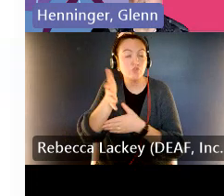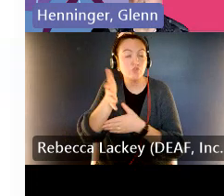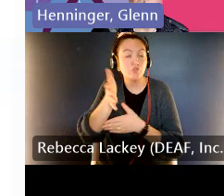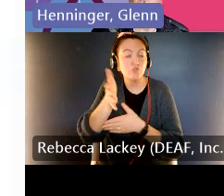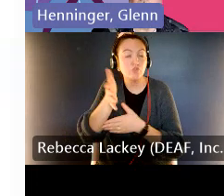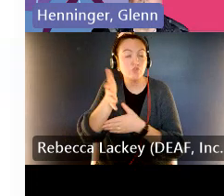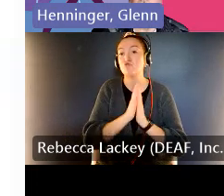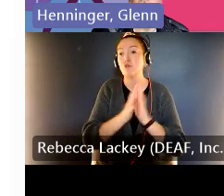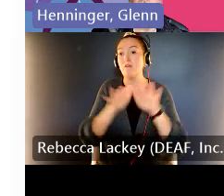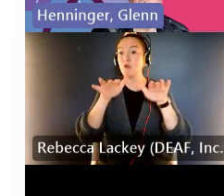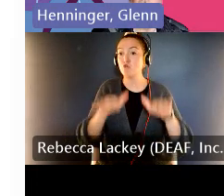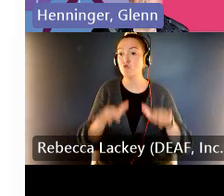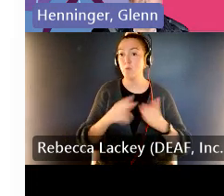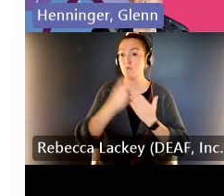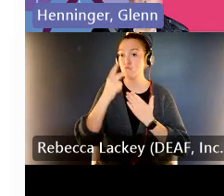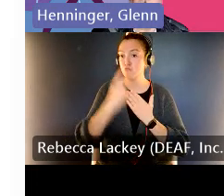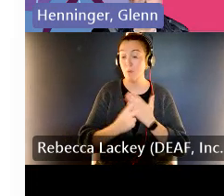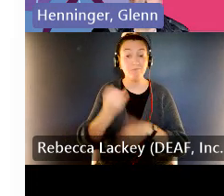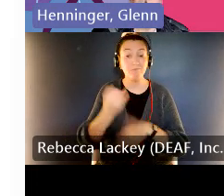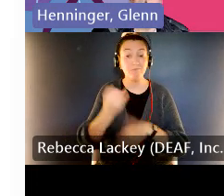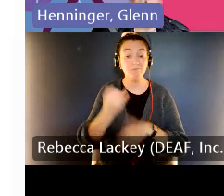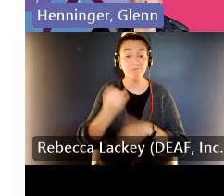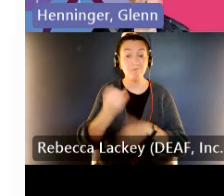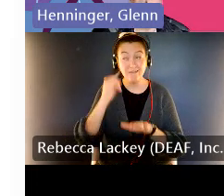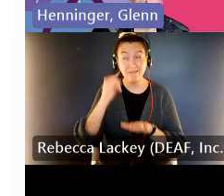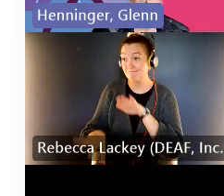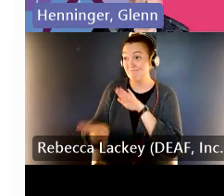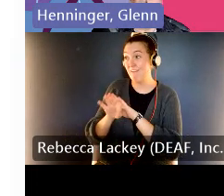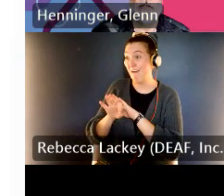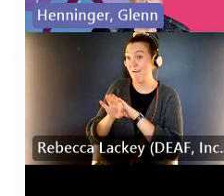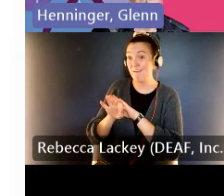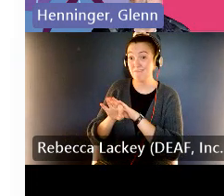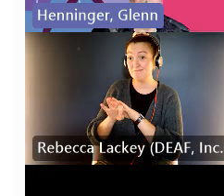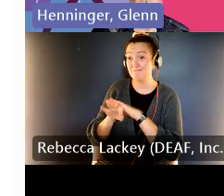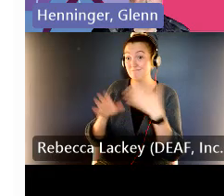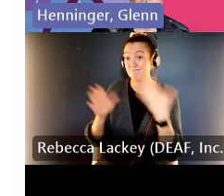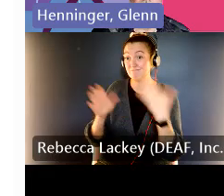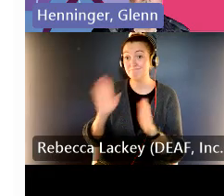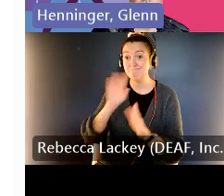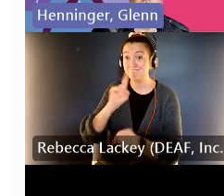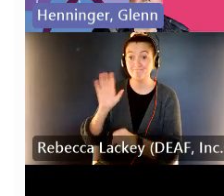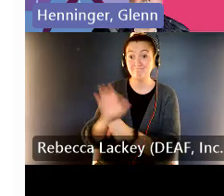a future traffic calming program if we can find a dedicated funding source.